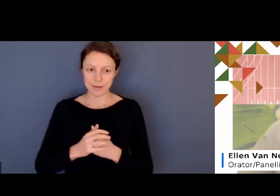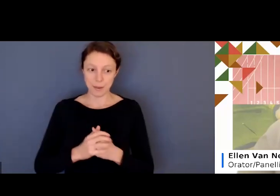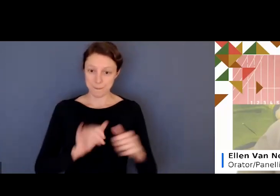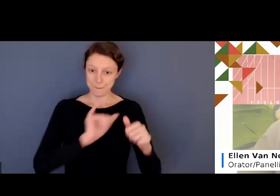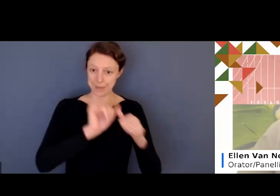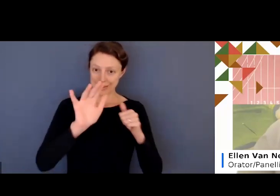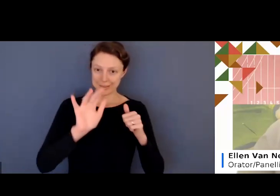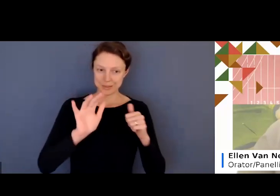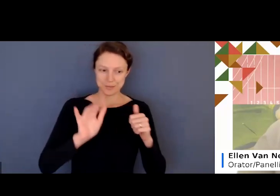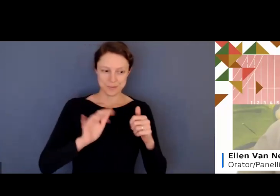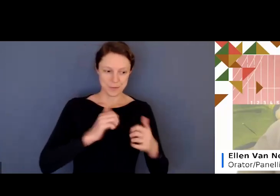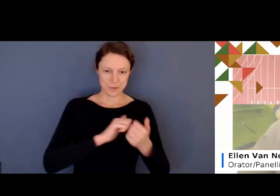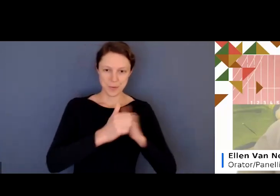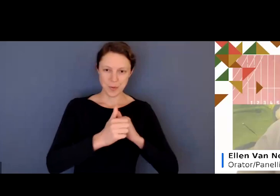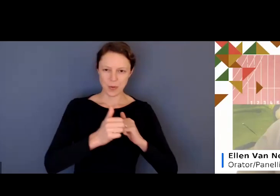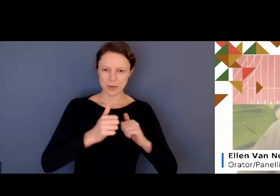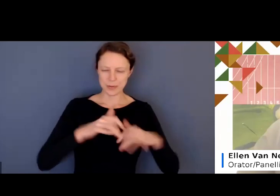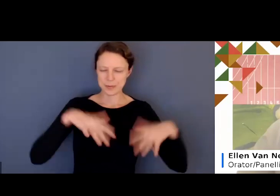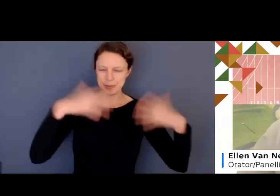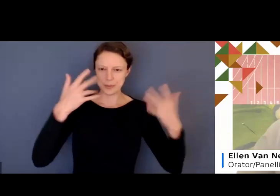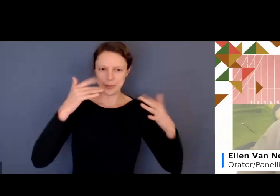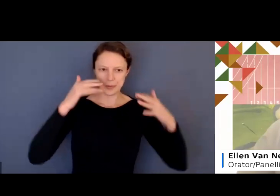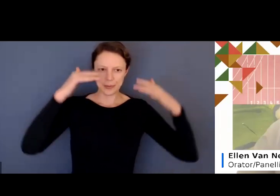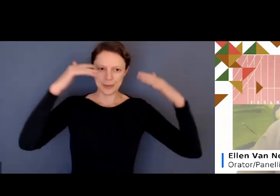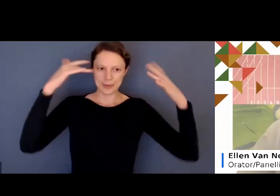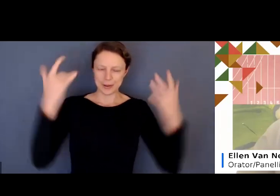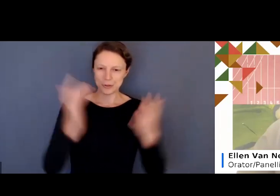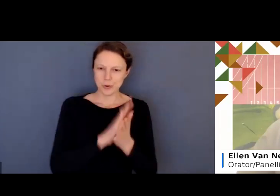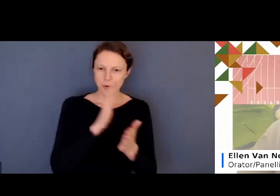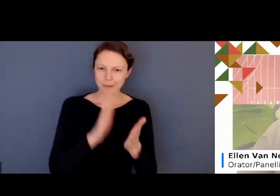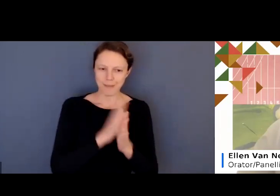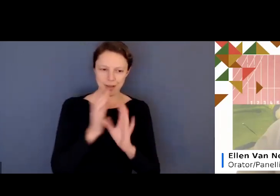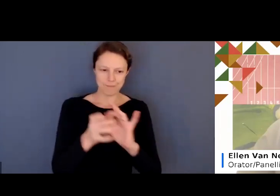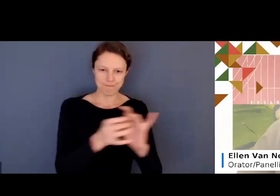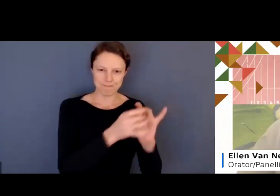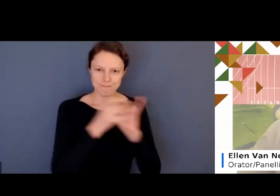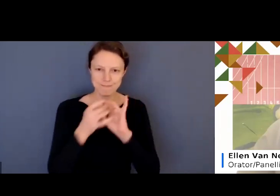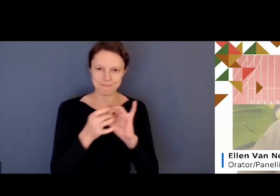joyful, community bonding, morale boosting